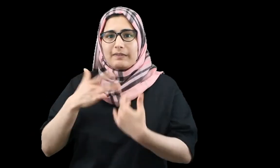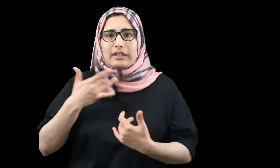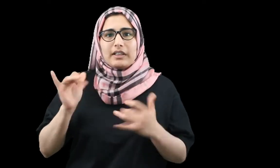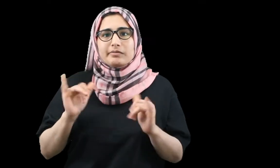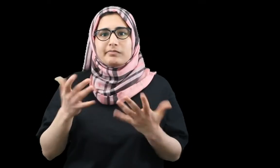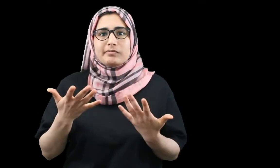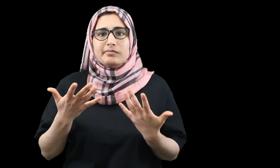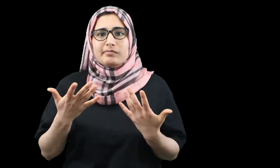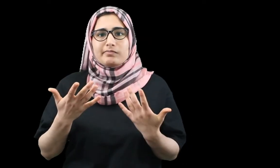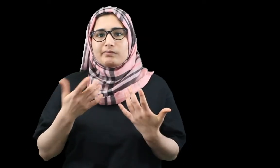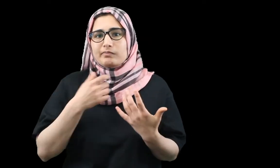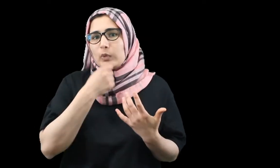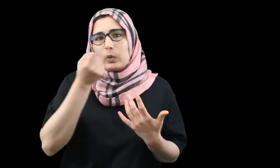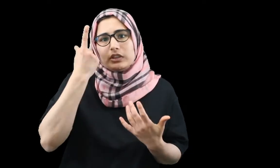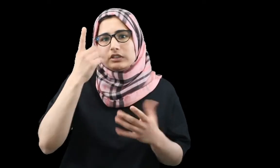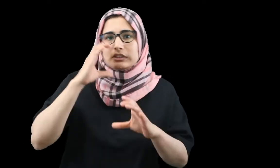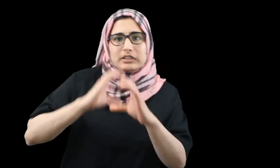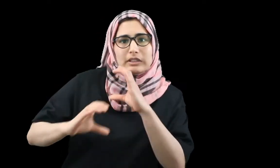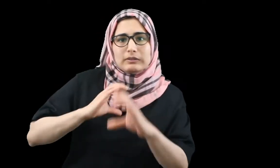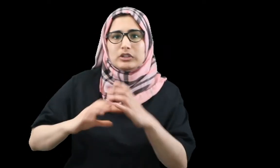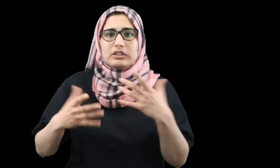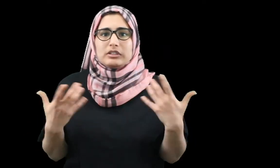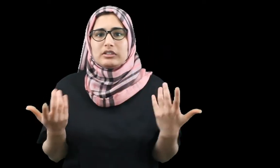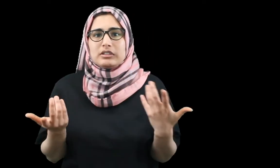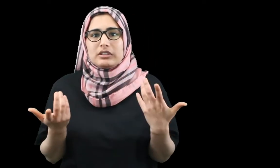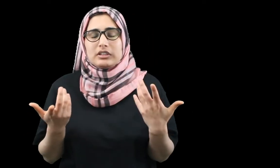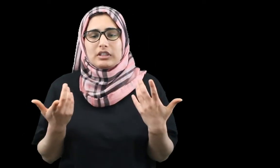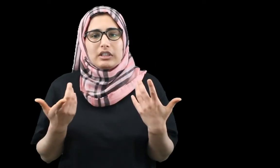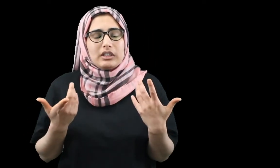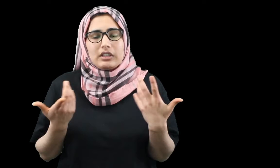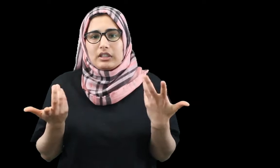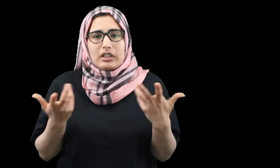At home we couldn't communicate . . . my family and me.